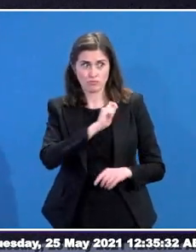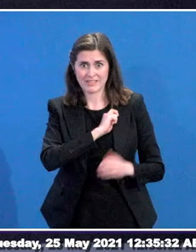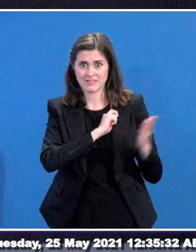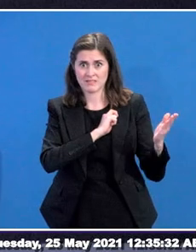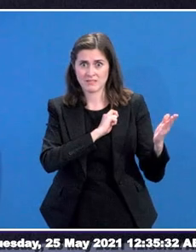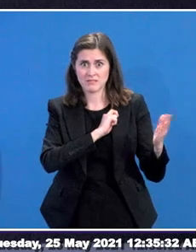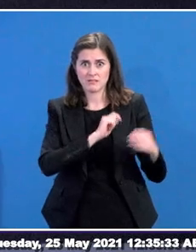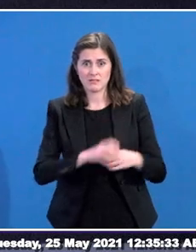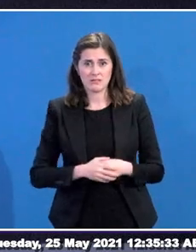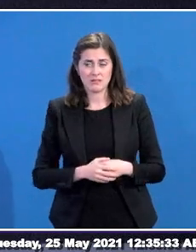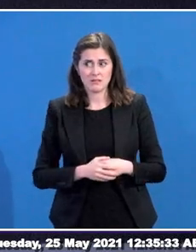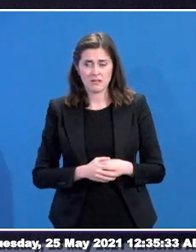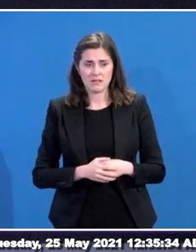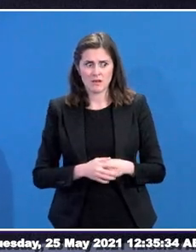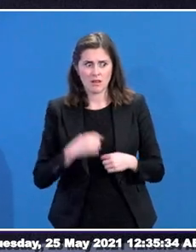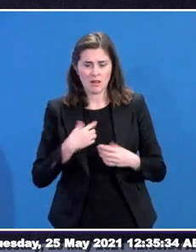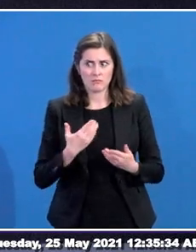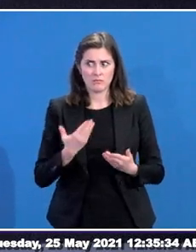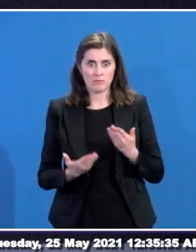As a parent, I felt like, what am I doing?